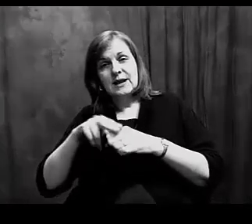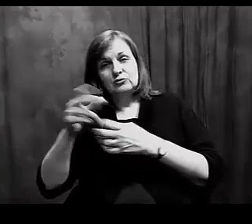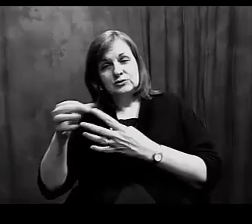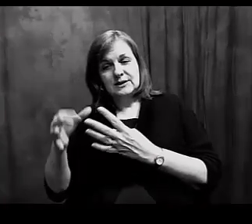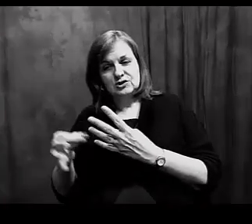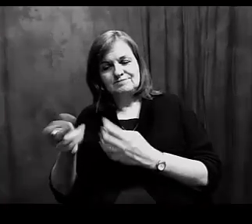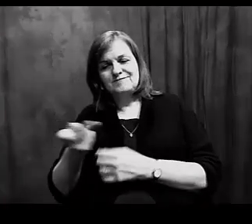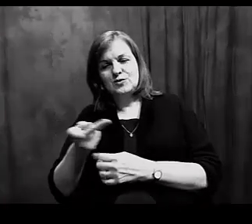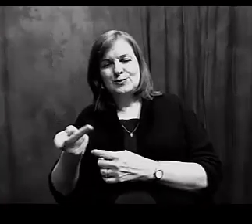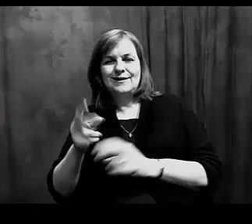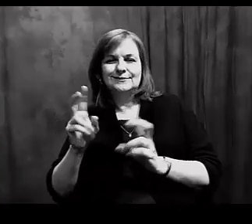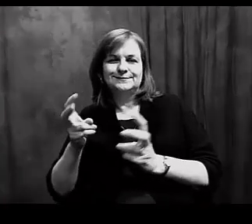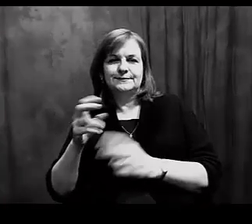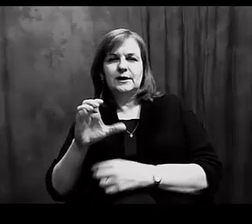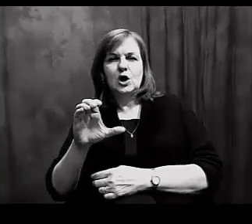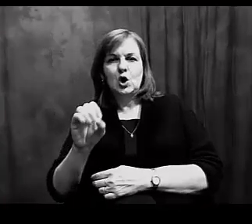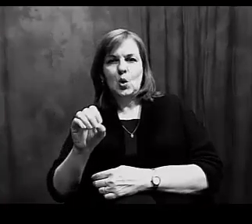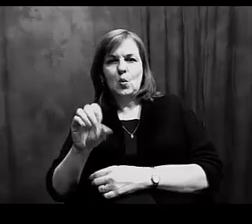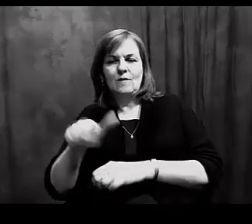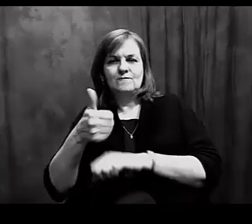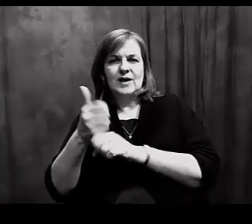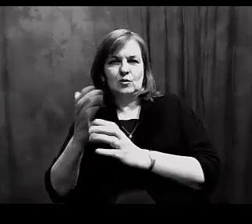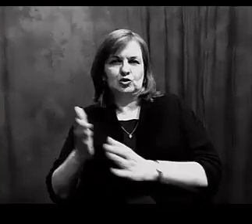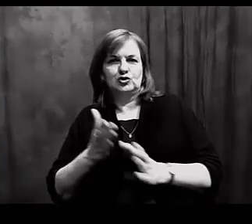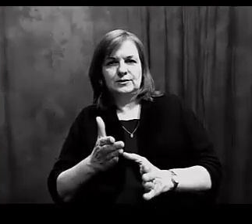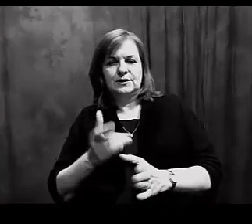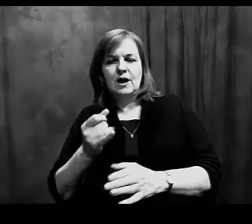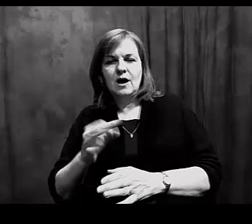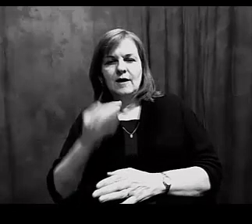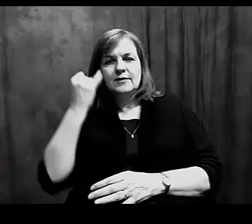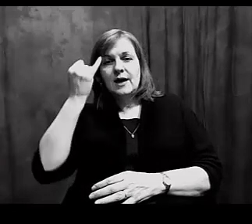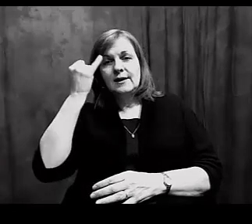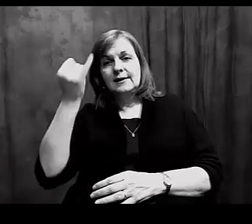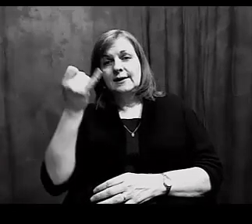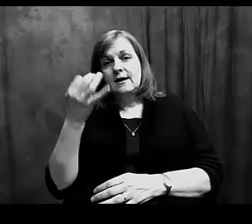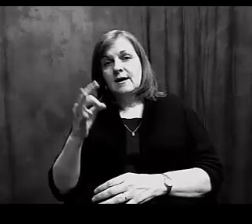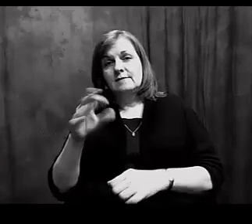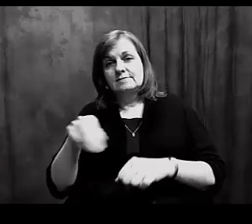so if we look at them as cofounders